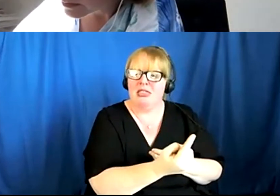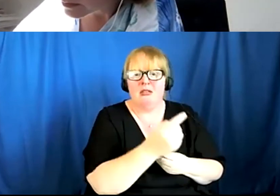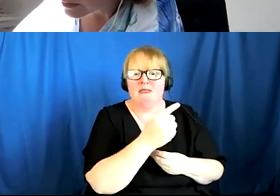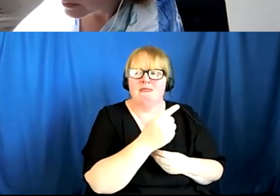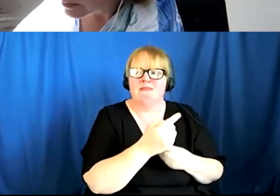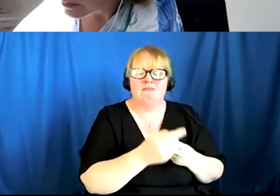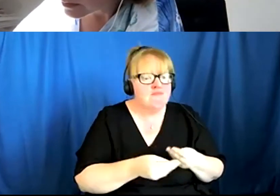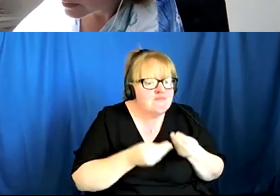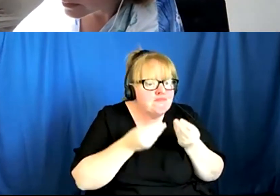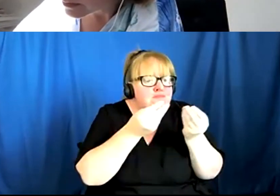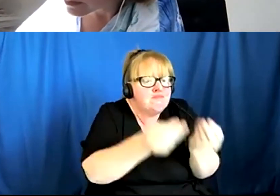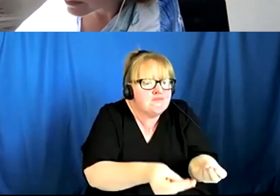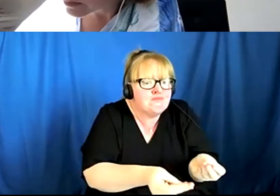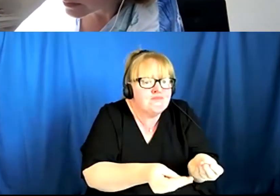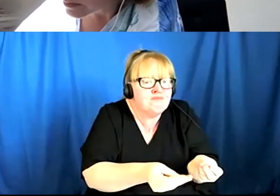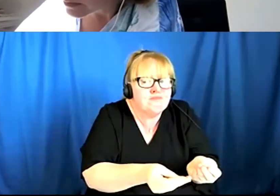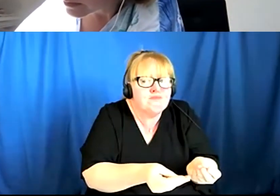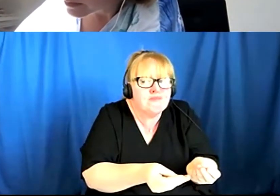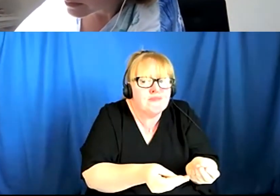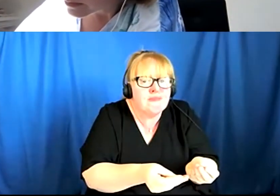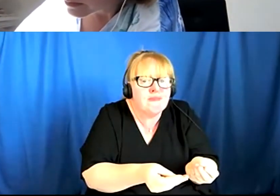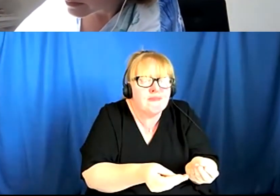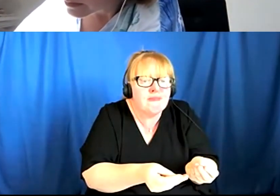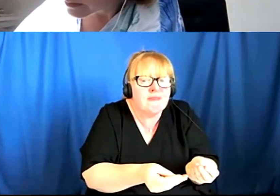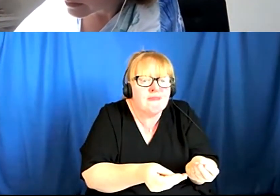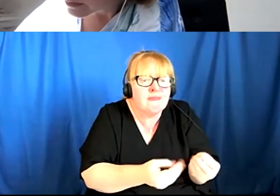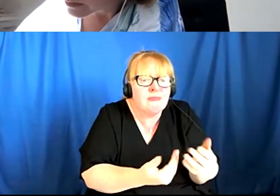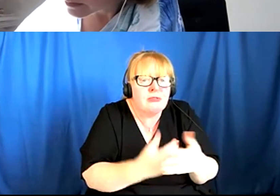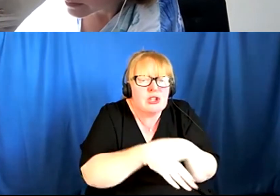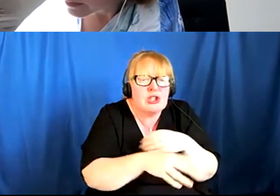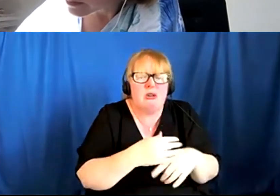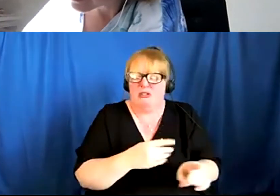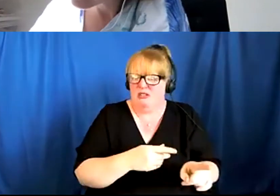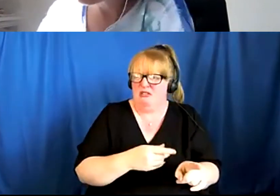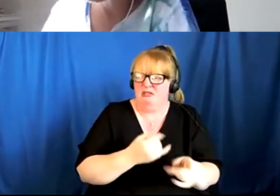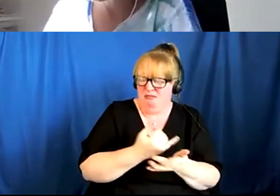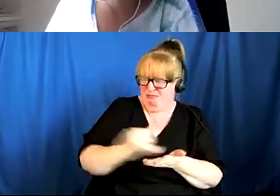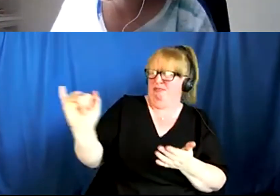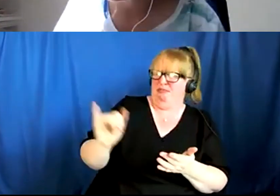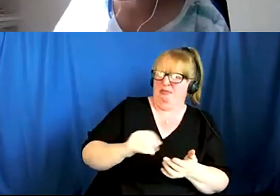And he just sort of he rejected them and swore at me and threw them in the bin.